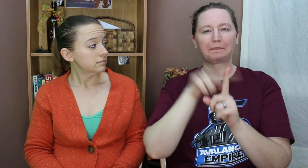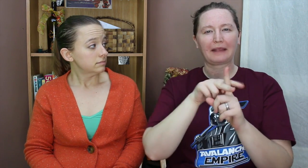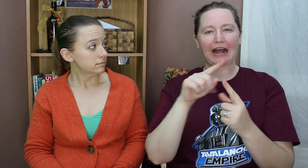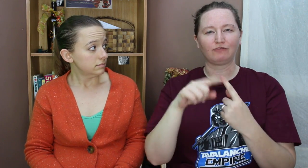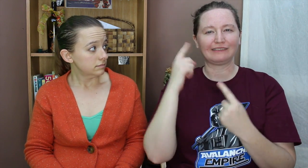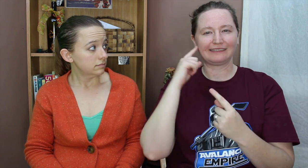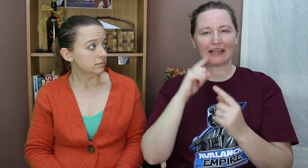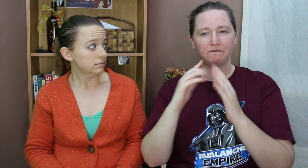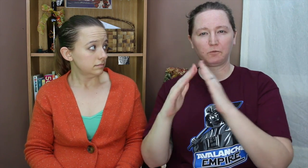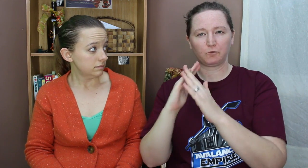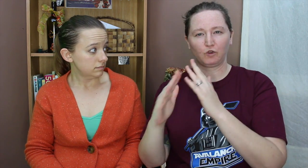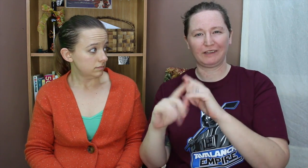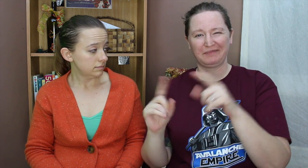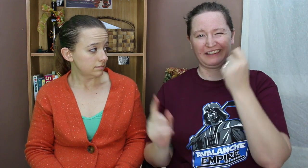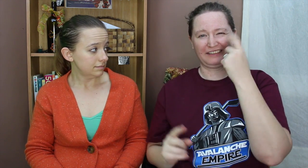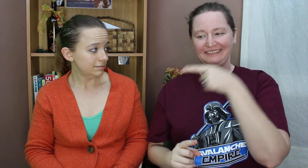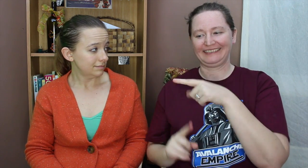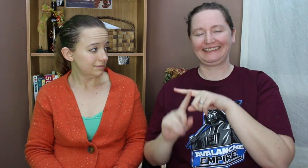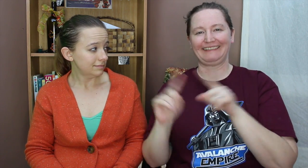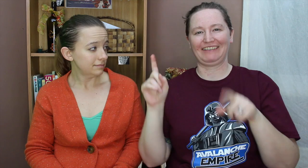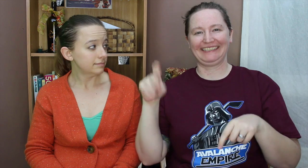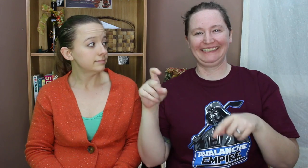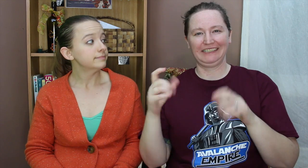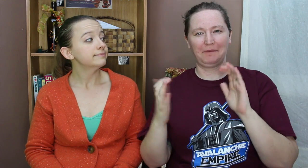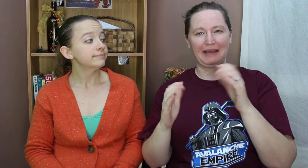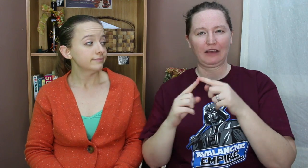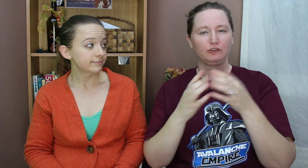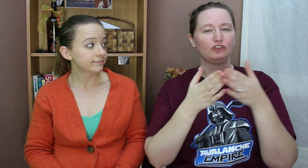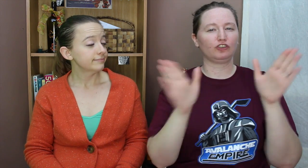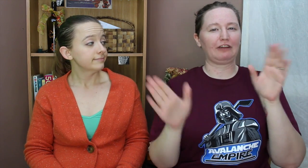a probelm with the ADA because the government is tryign to apply that to the Deaf community, but